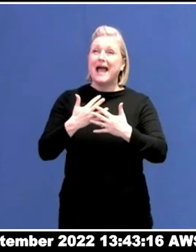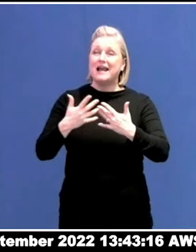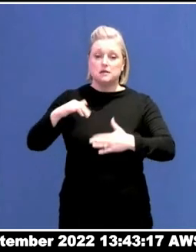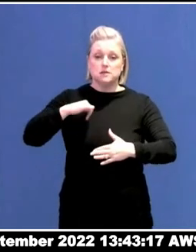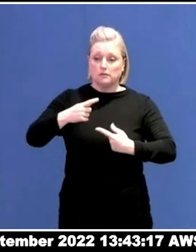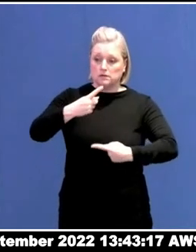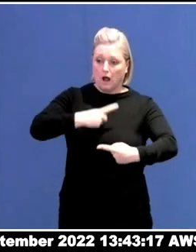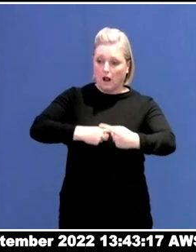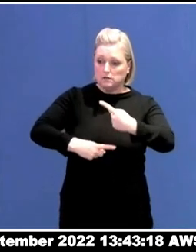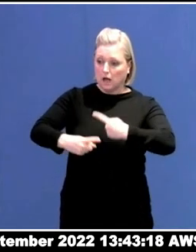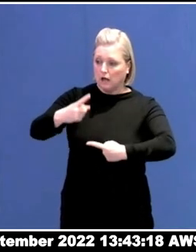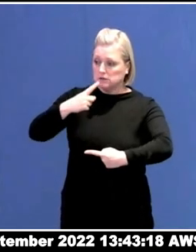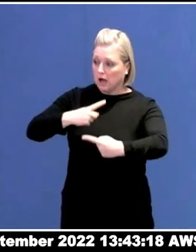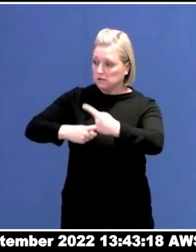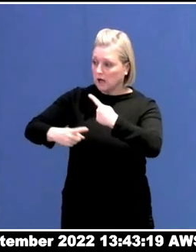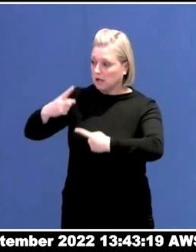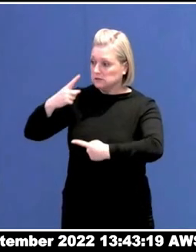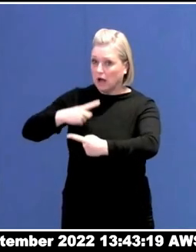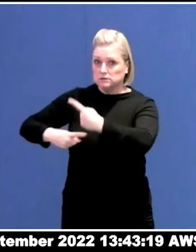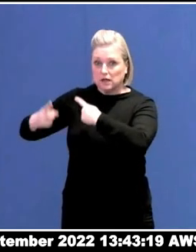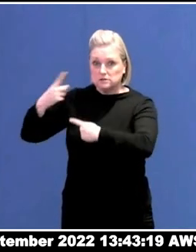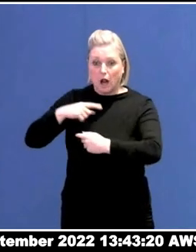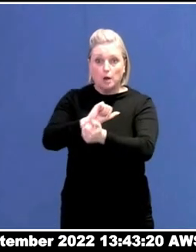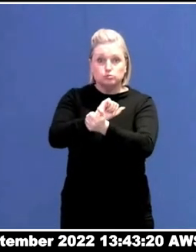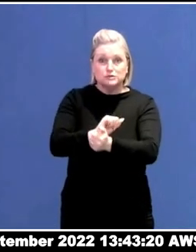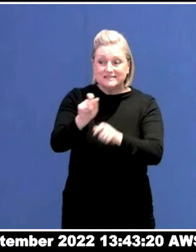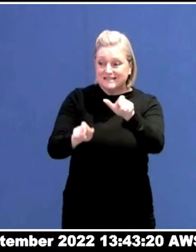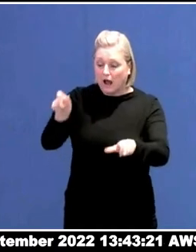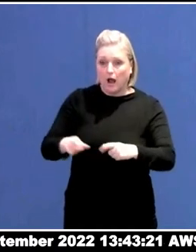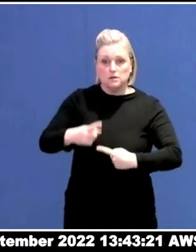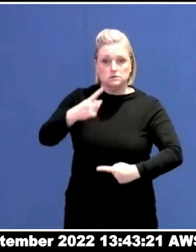This was told to us by prisoners across the spectrum that this is not being done.